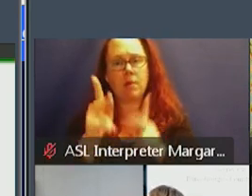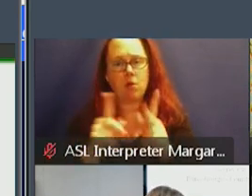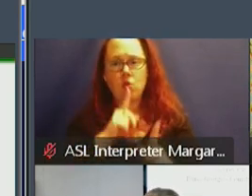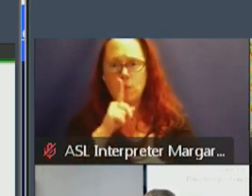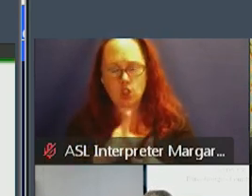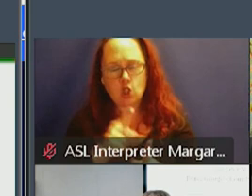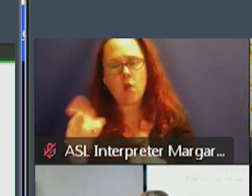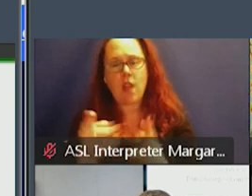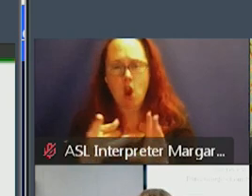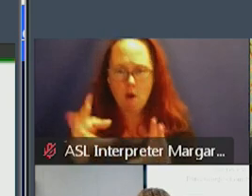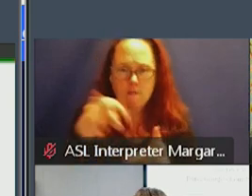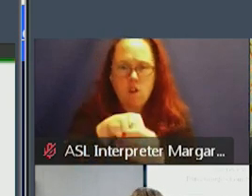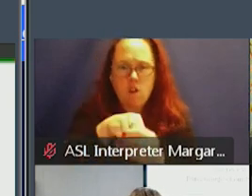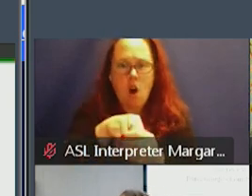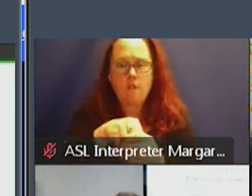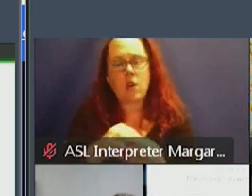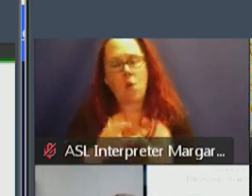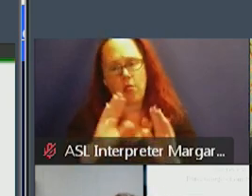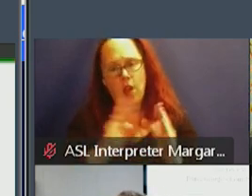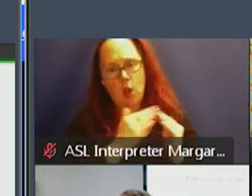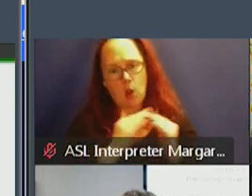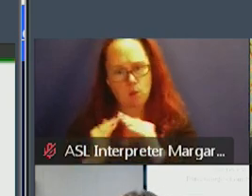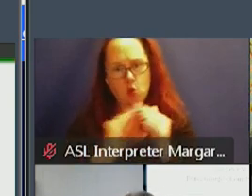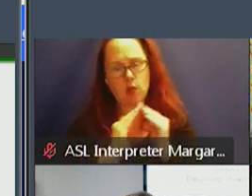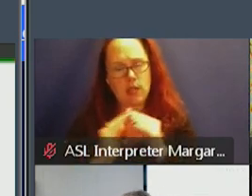with the community and taking those concerns to heart and